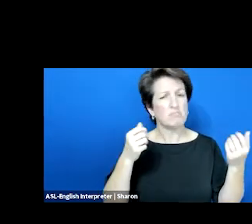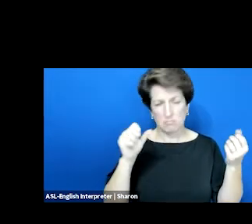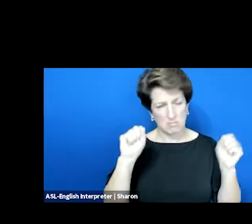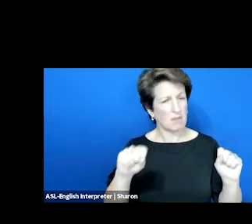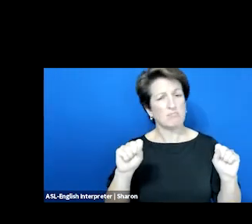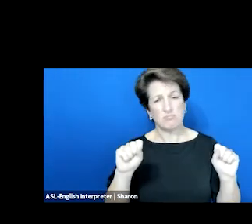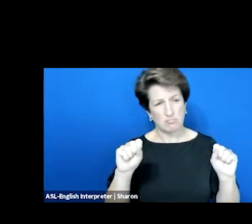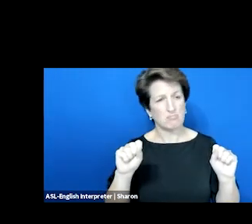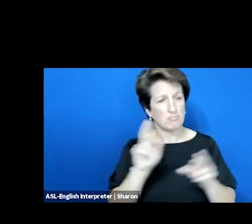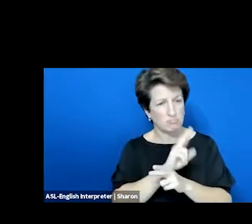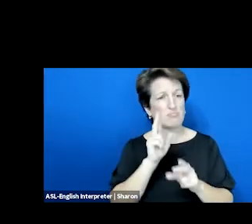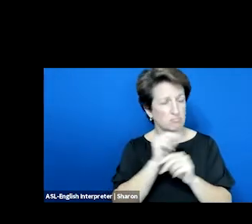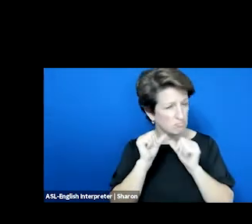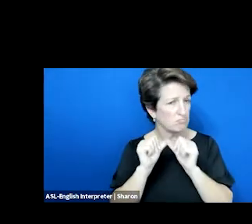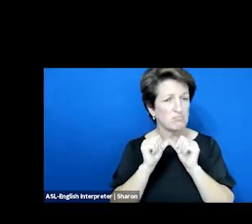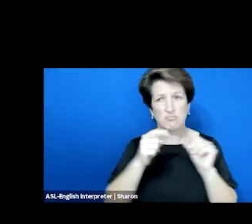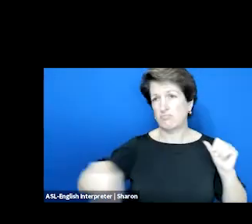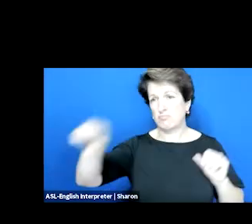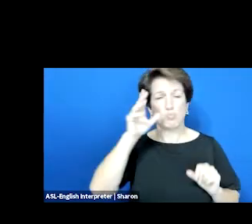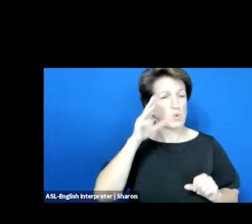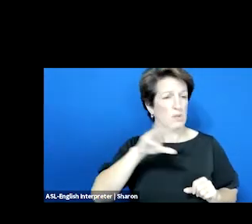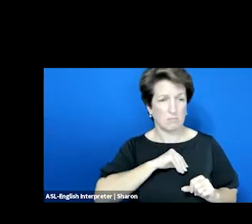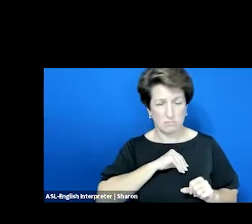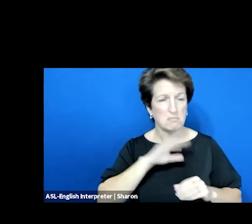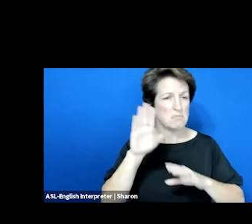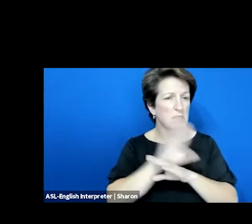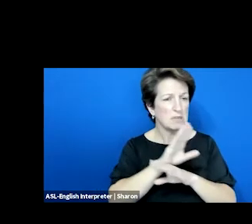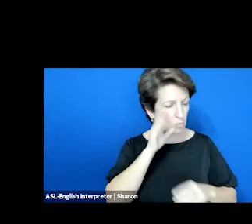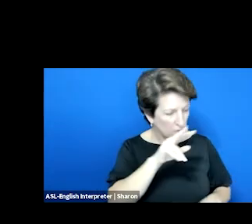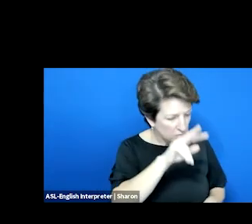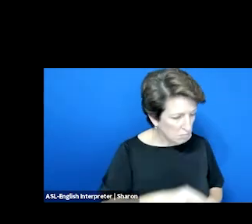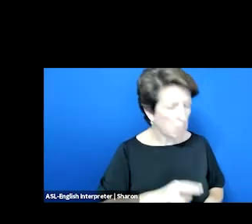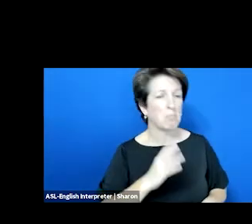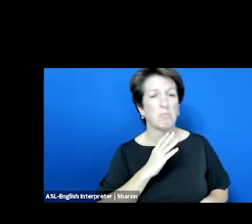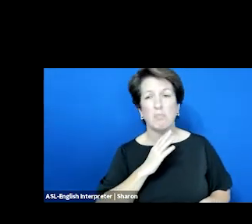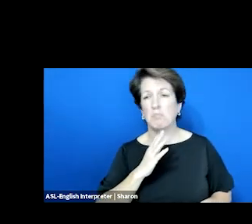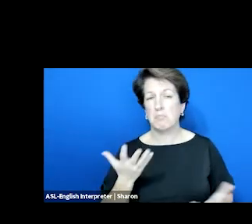have this new vaccine receipt and QR code you have proof of vaccine, you can still use